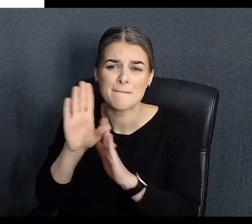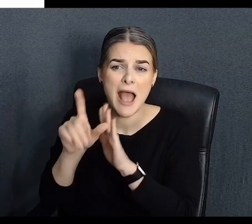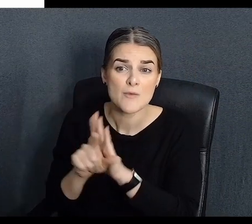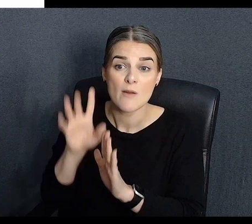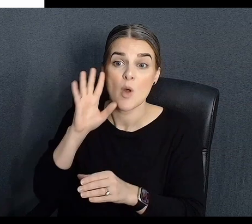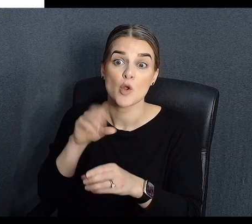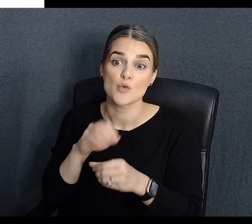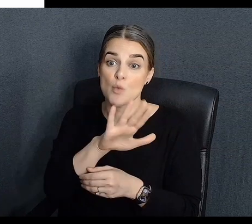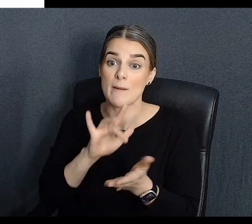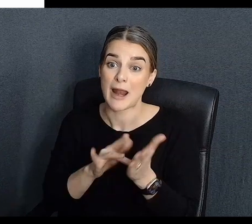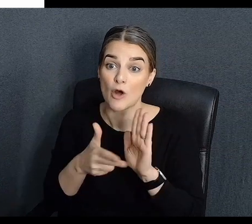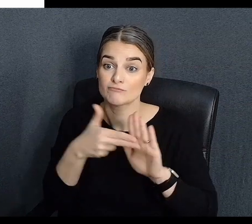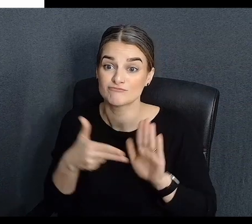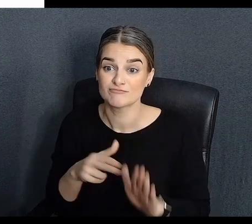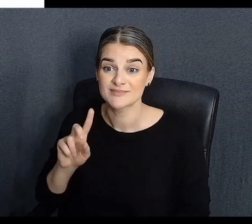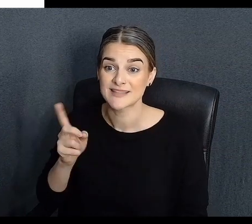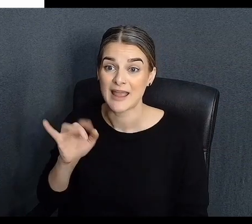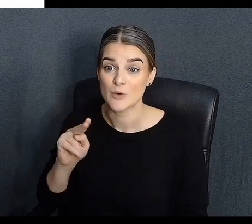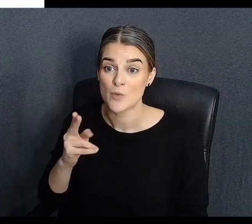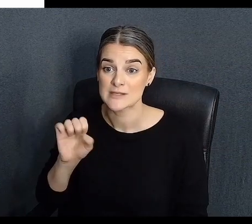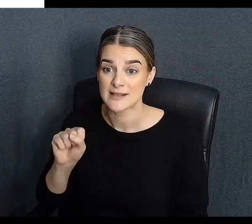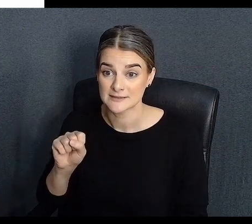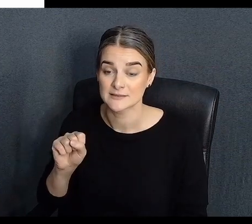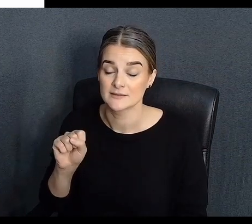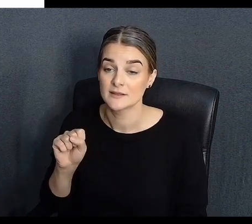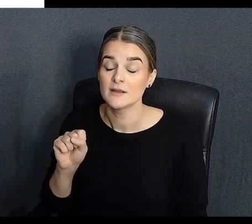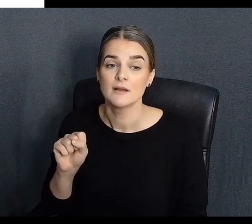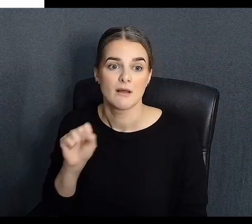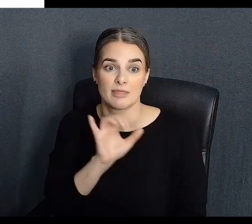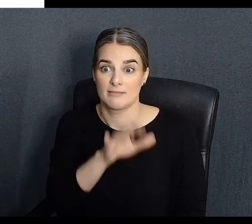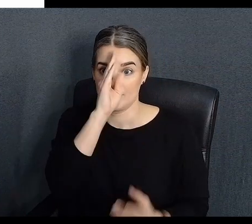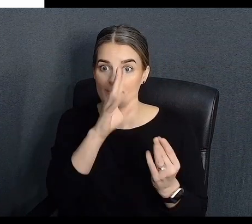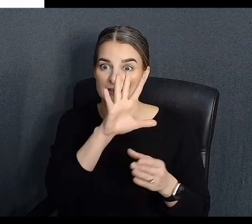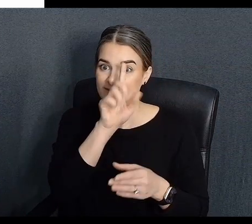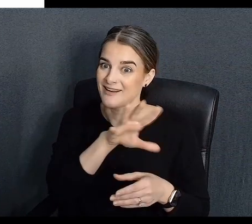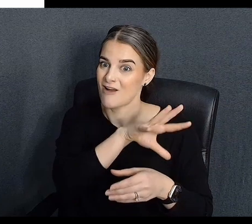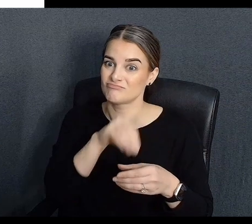All that information is needed to submit in these reports. We're going to look at the person